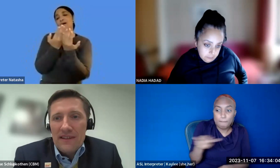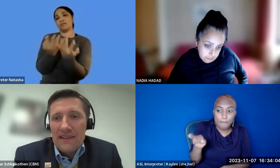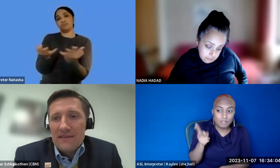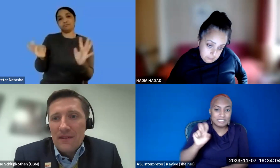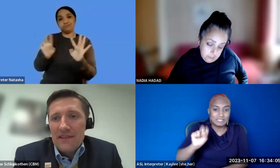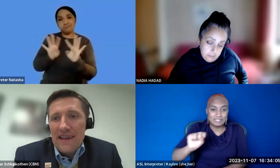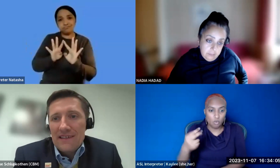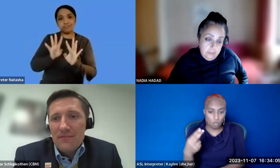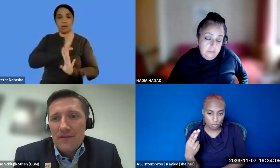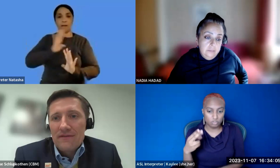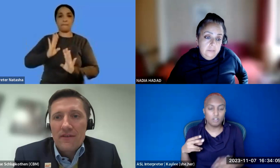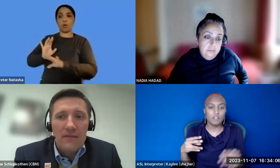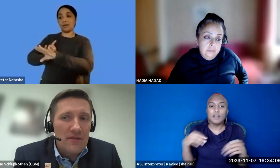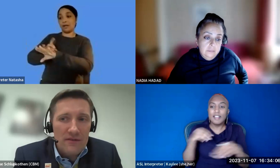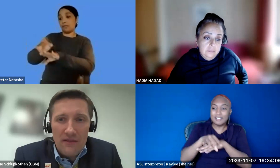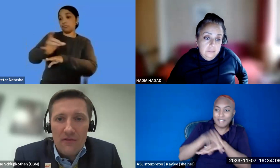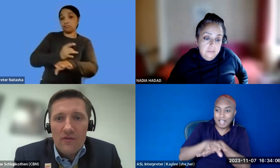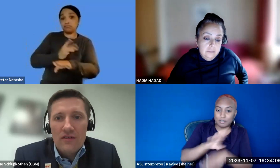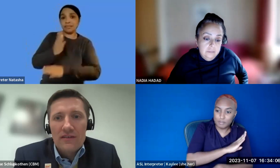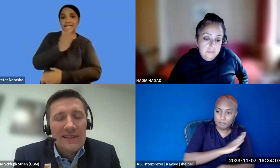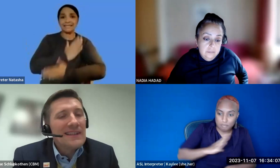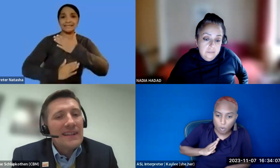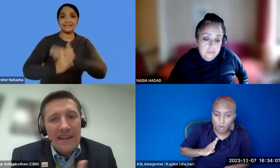and disability experts from around the world,